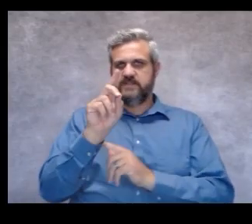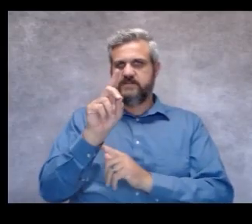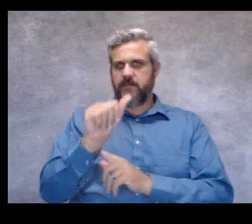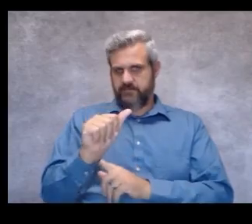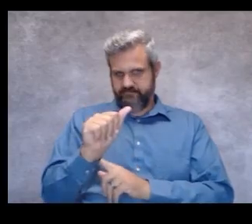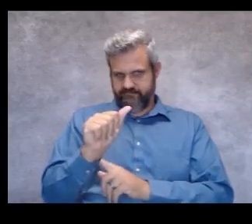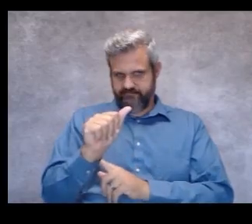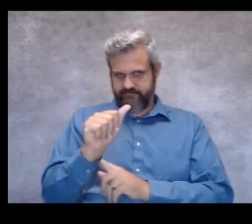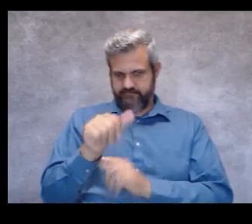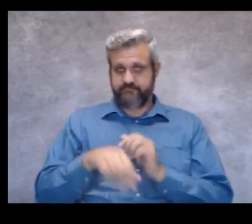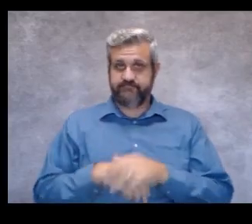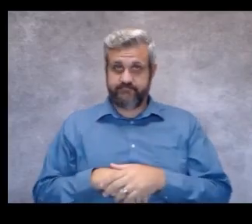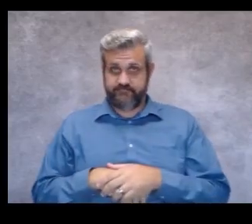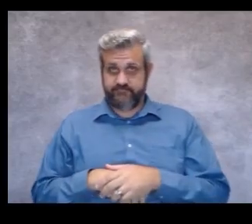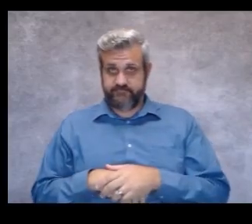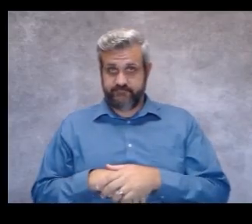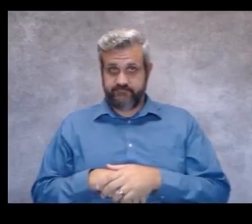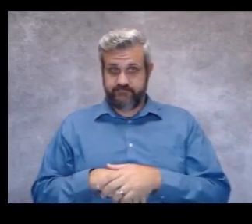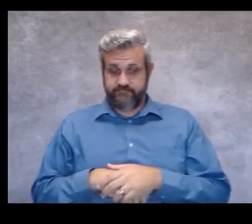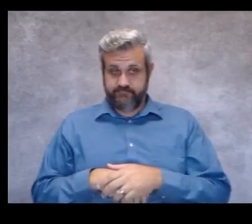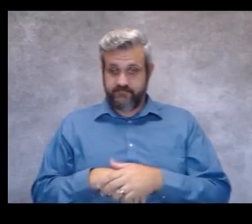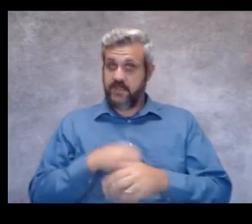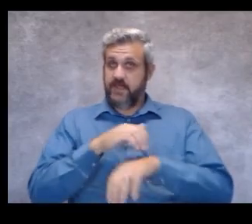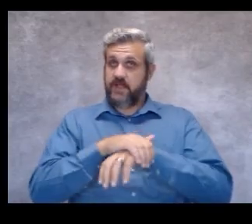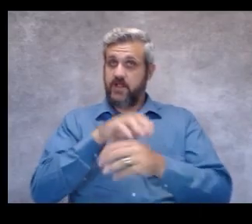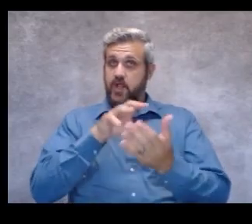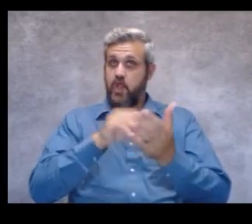The difference between total enrollment and the state GT program for English